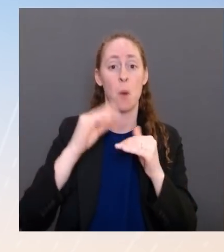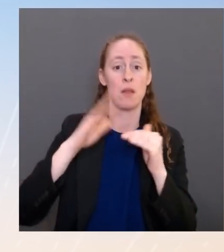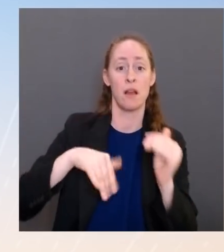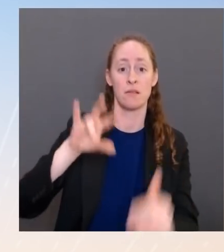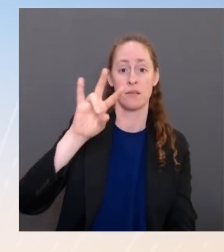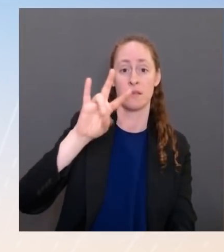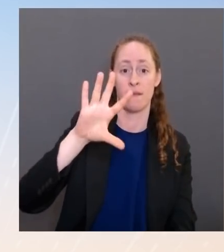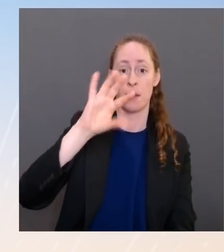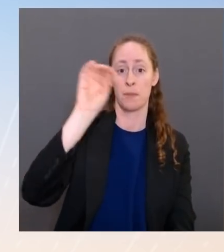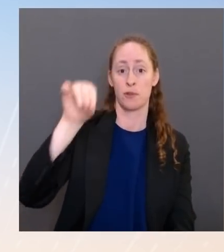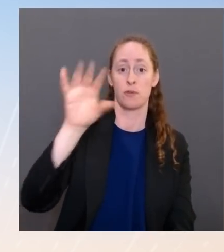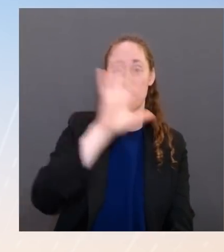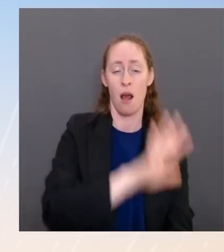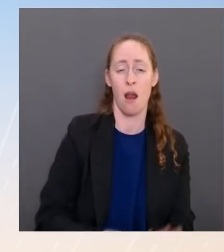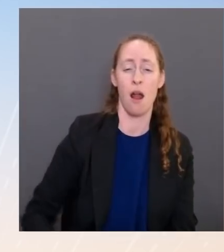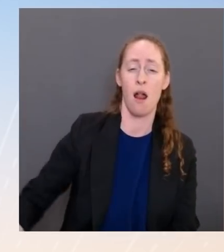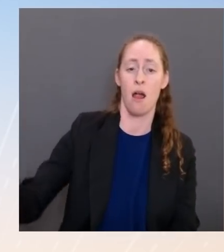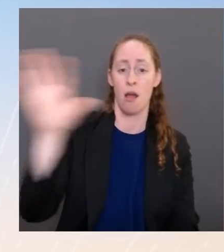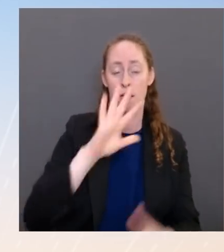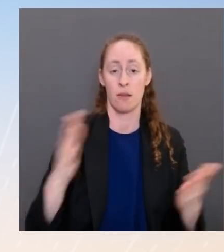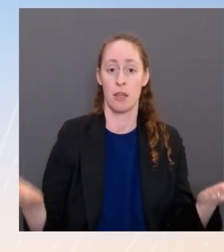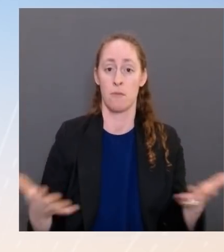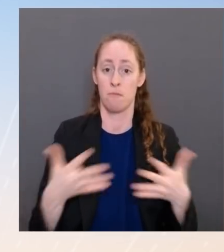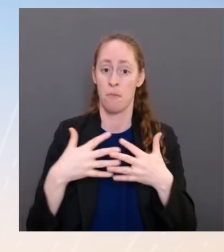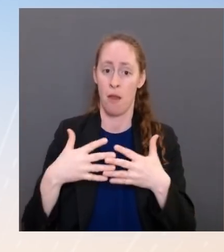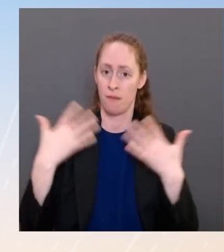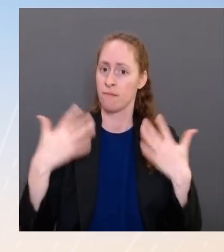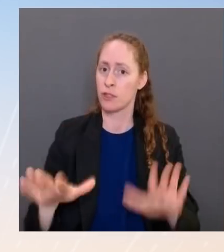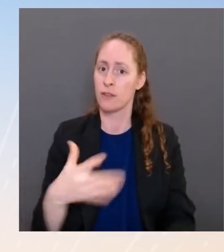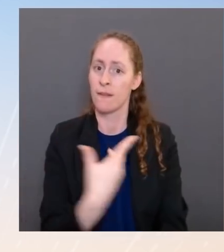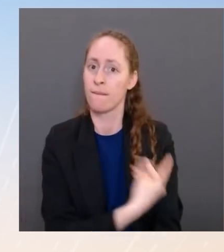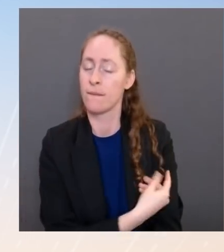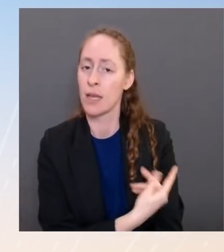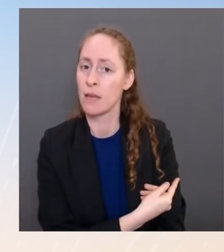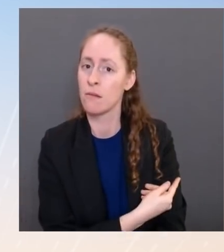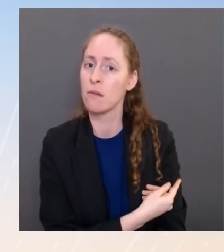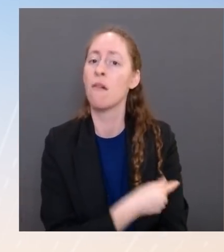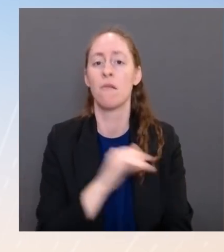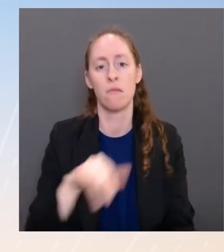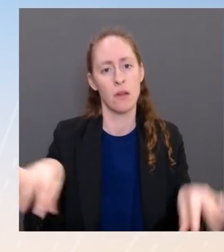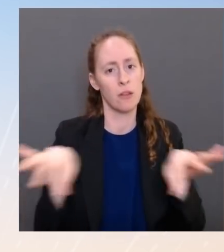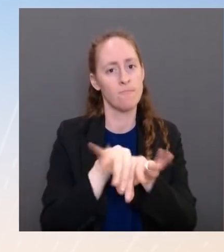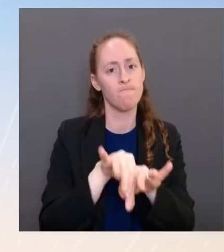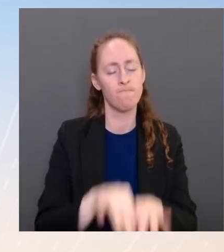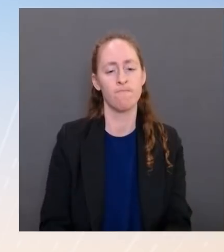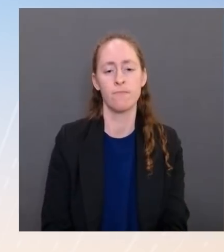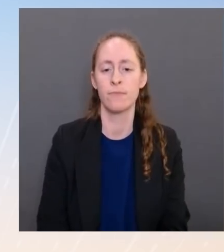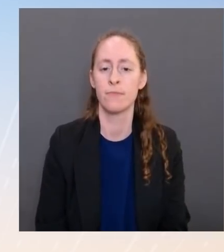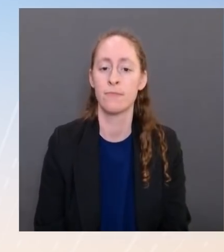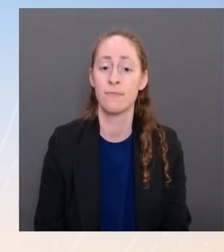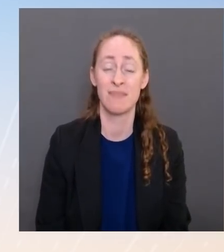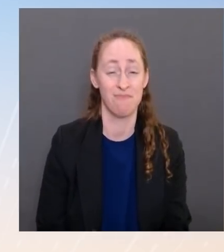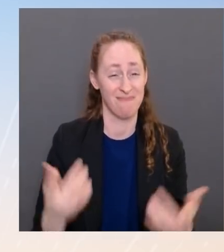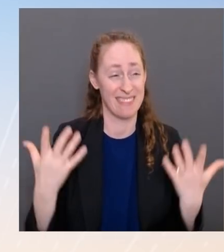we still know that far too many people are -- have not been vaccinated, have not taken the maximum protections,